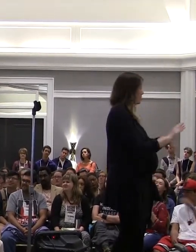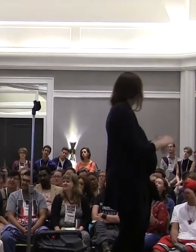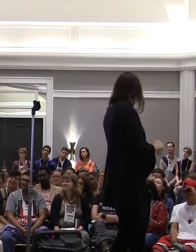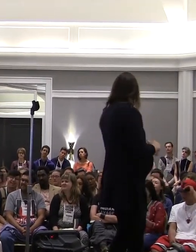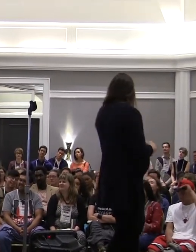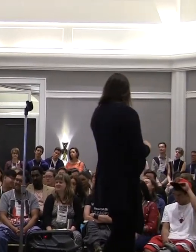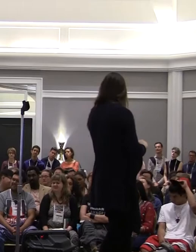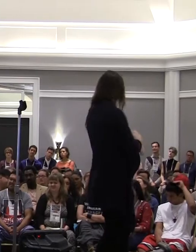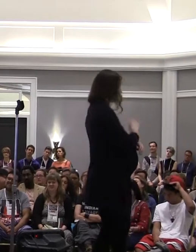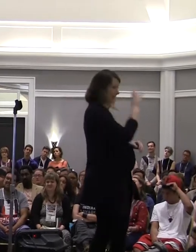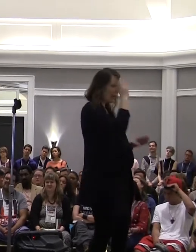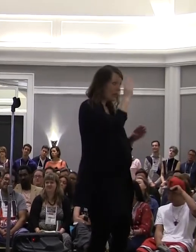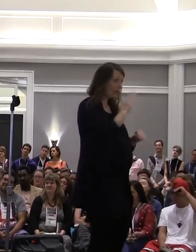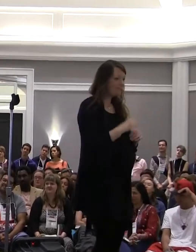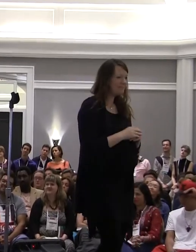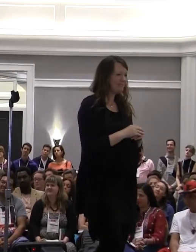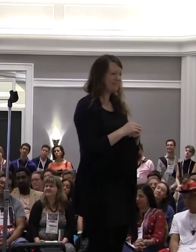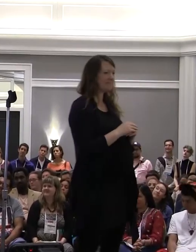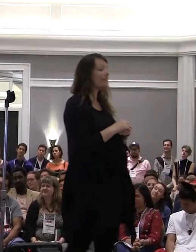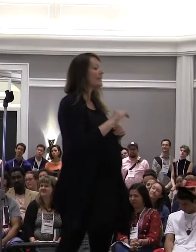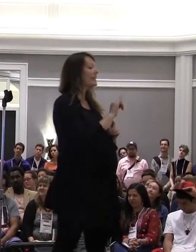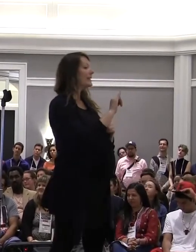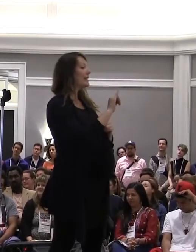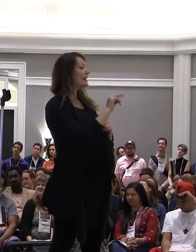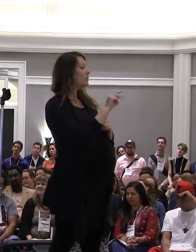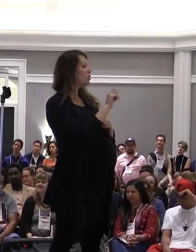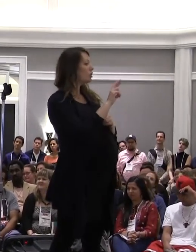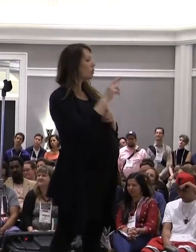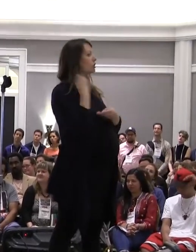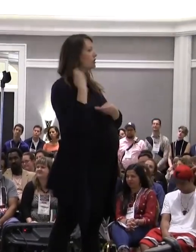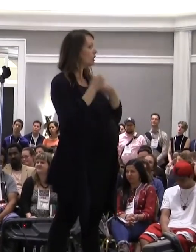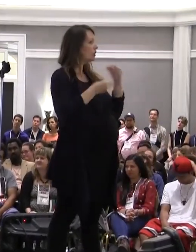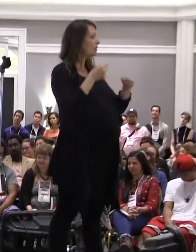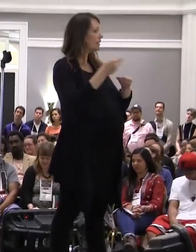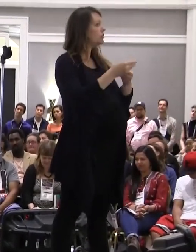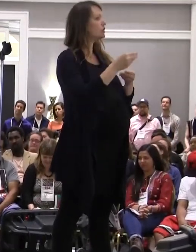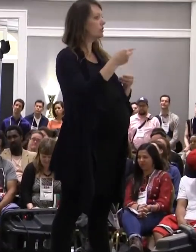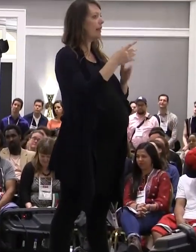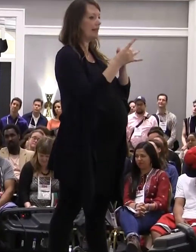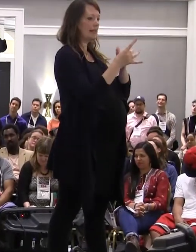Intergenerational Leaders of Color has been meeting for more than 20 years